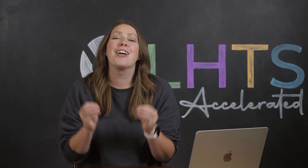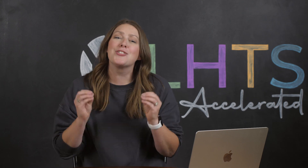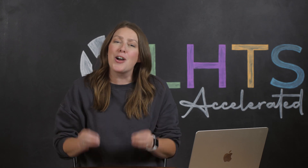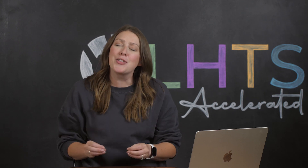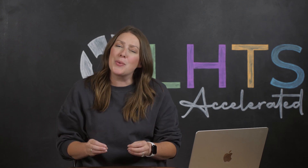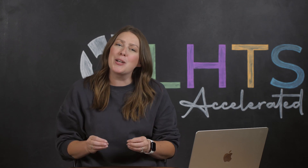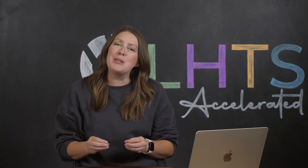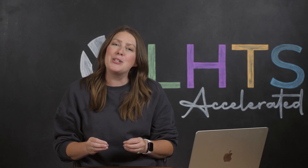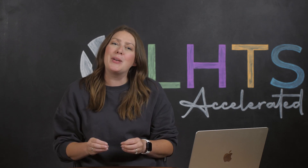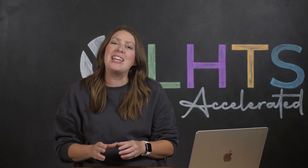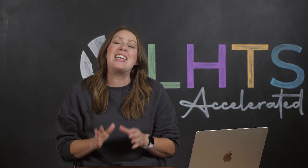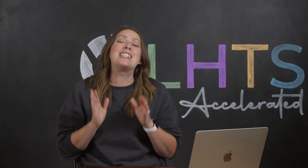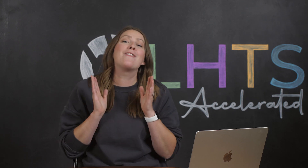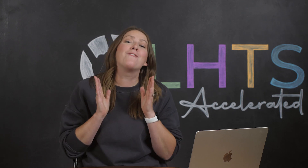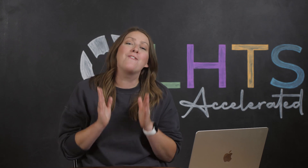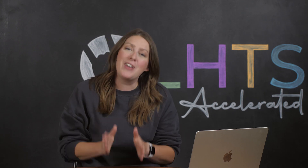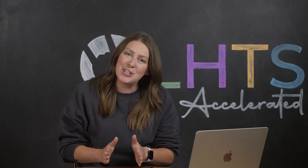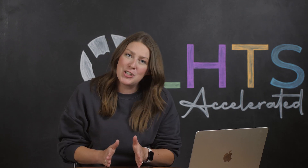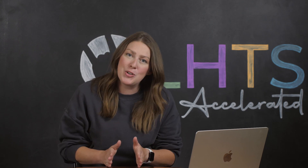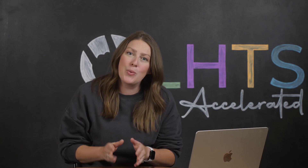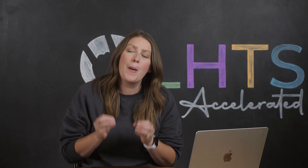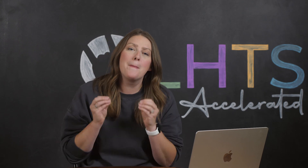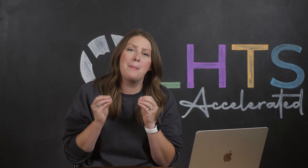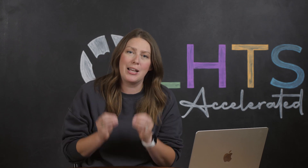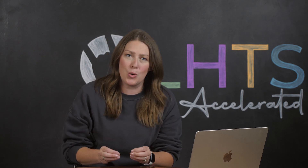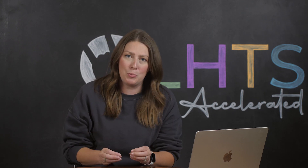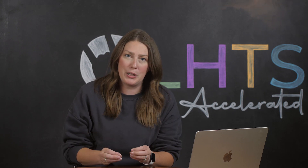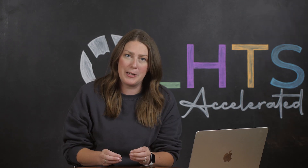And the song that we're going to be doing is “Fix You” by Coldplay.